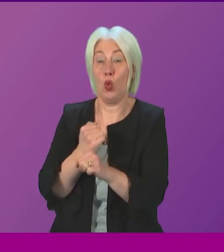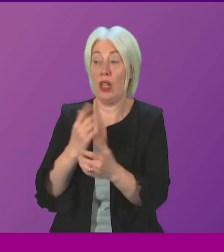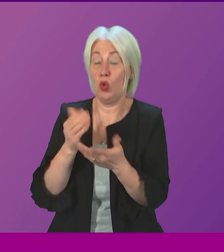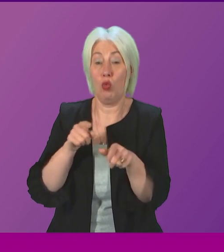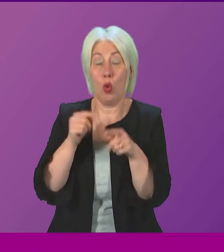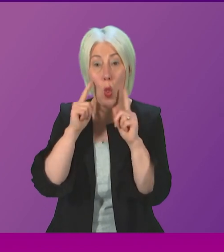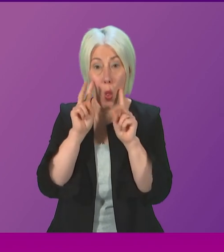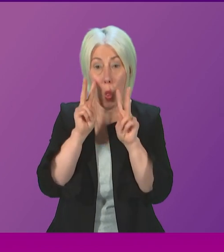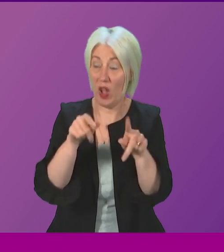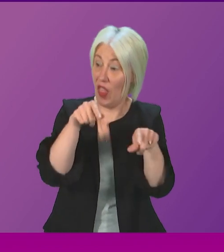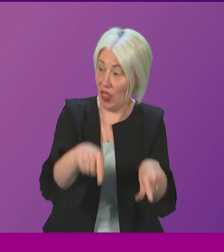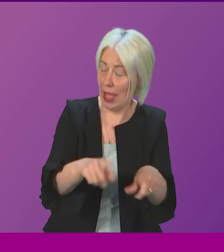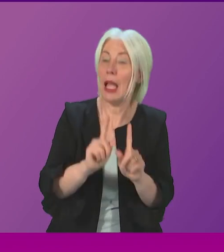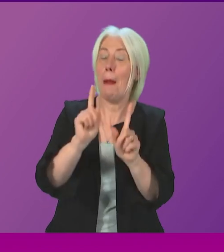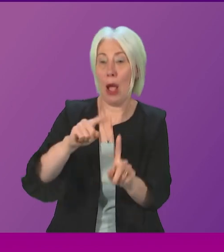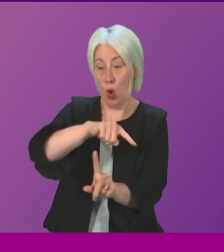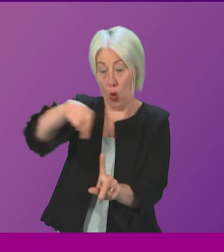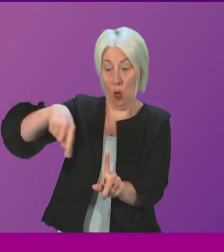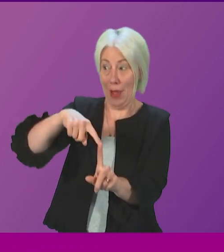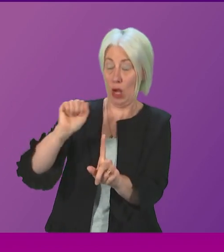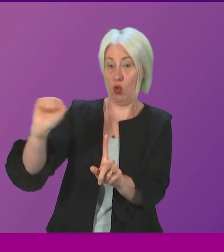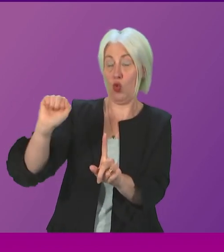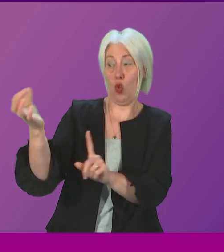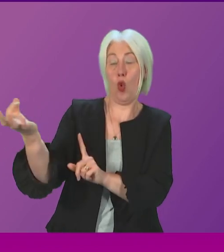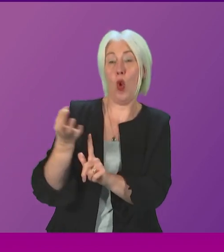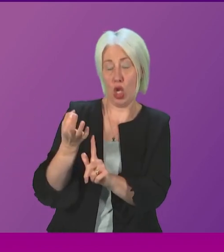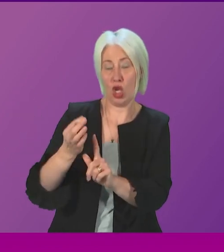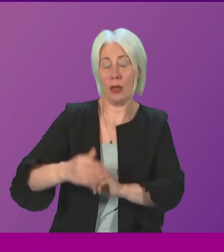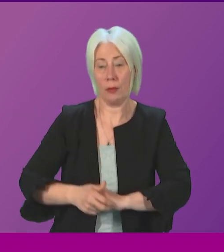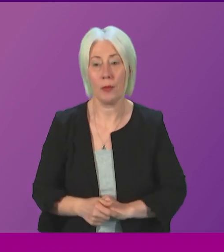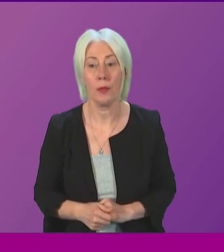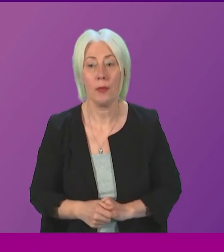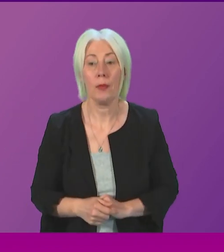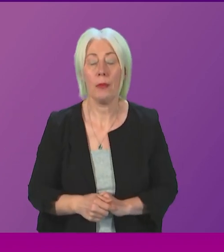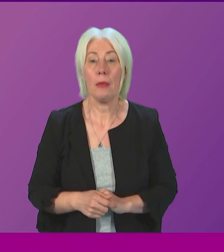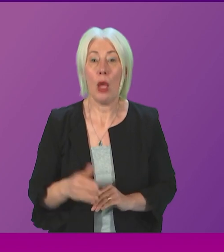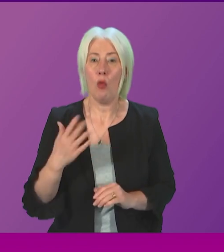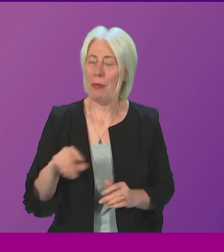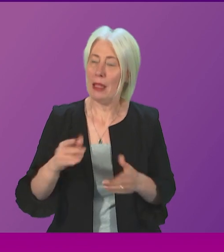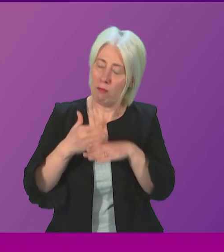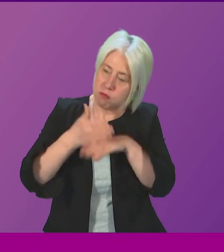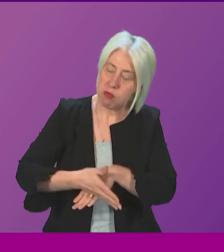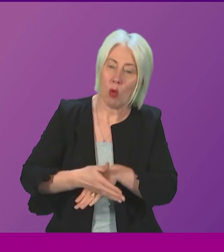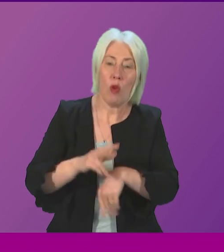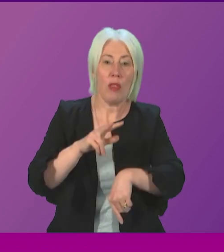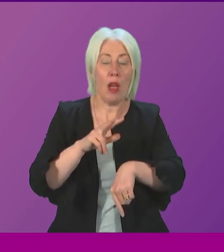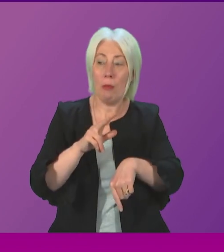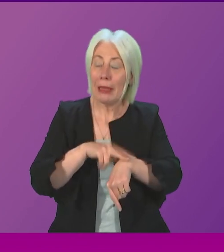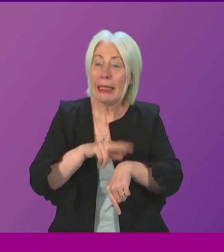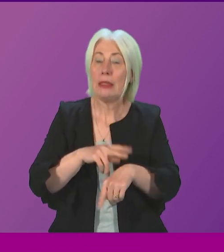As for the crux of the questions that Douglas Ross is asking, we have been working alongside policing partners to deliver Dame Elish Angiolini’s recommendations.